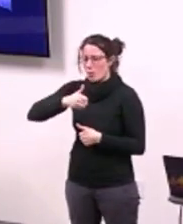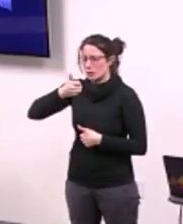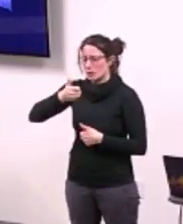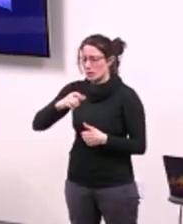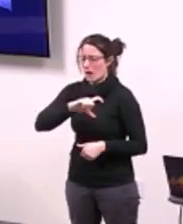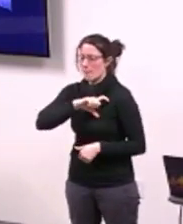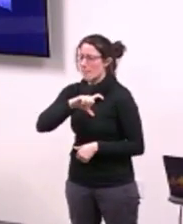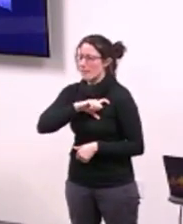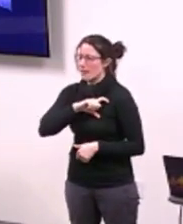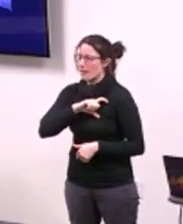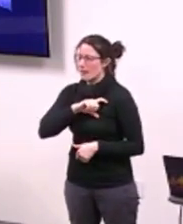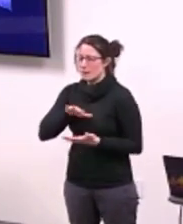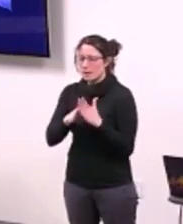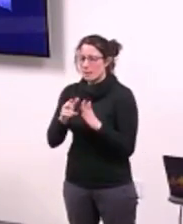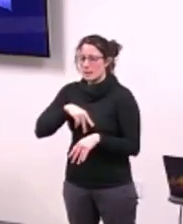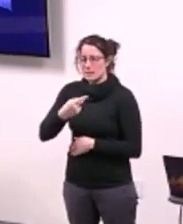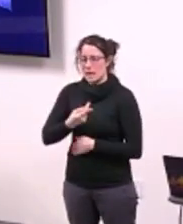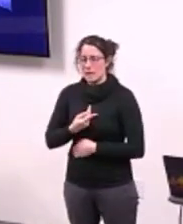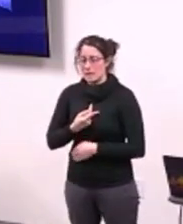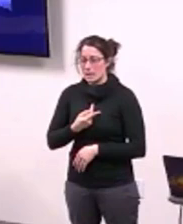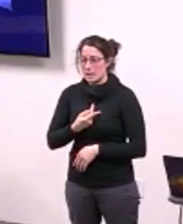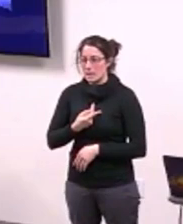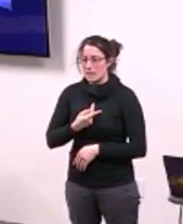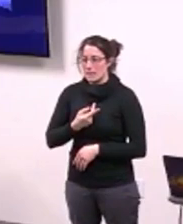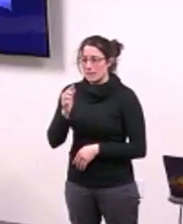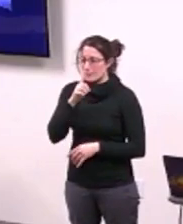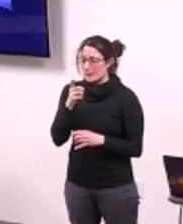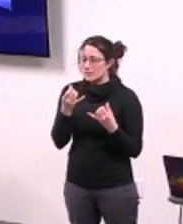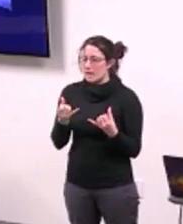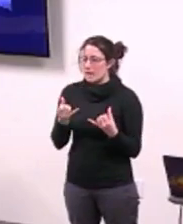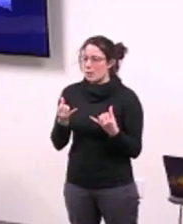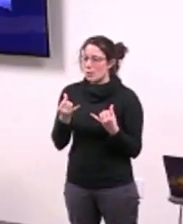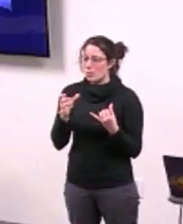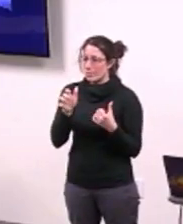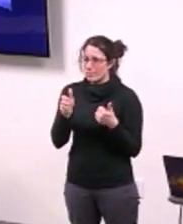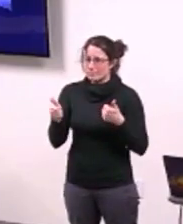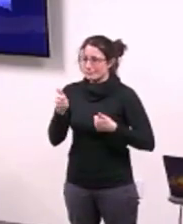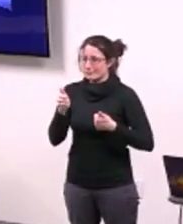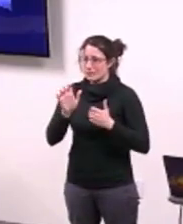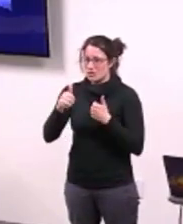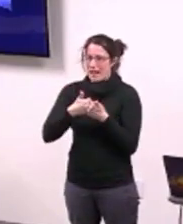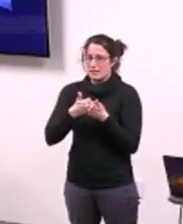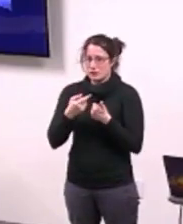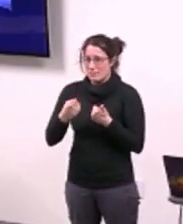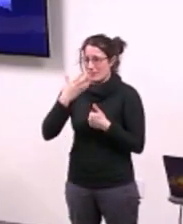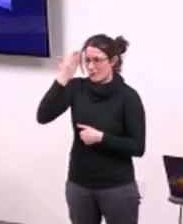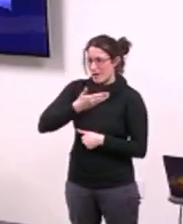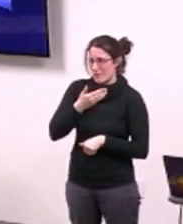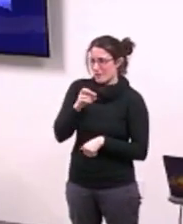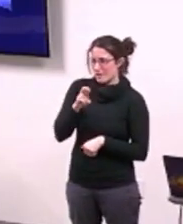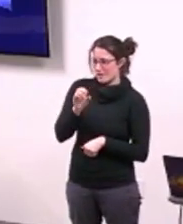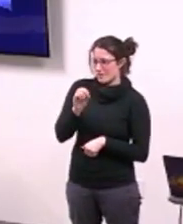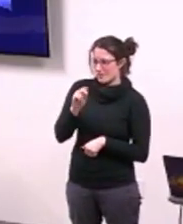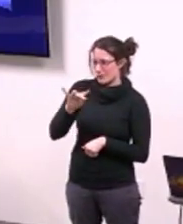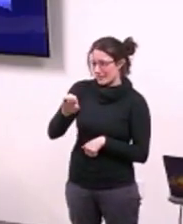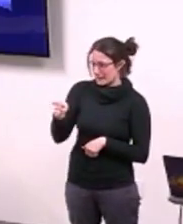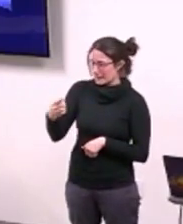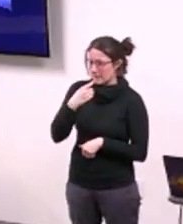Gets upset because now his authority's being challenged in front of the rookie. And he says, "Put your hands behind your back."